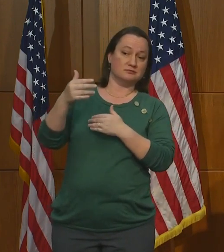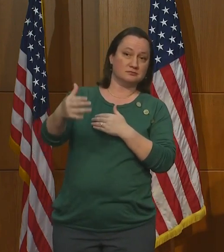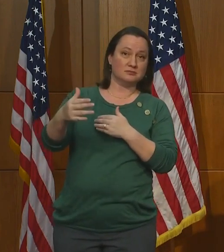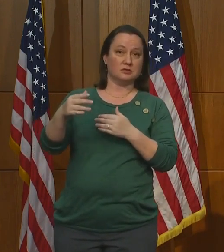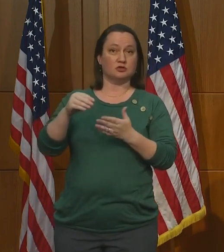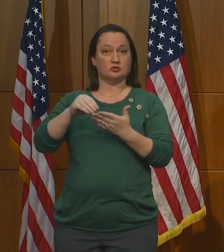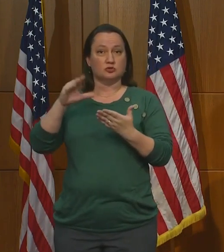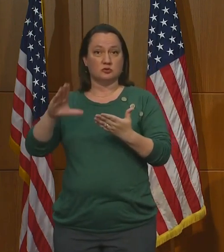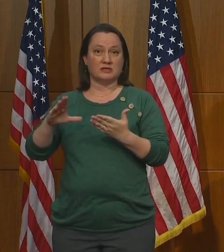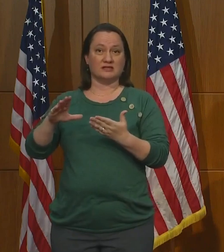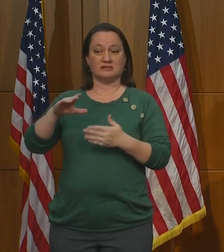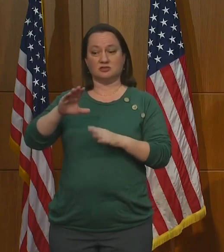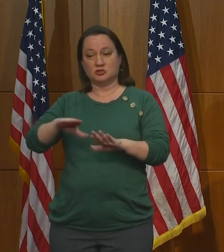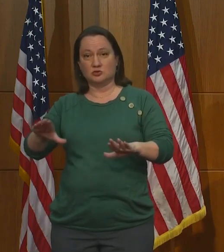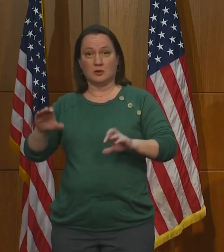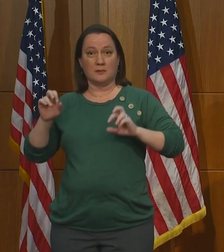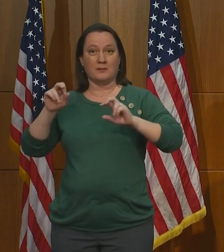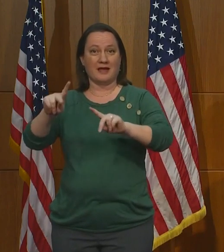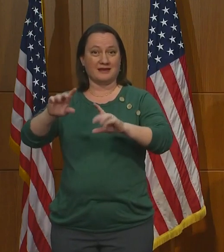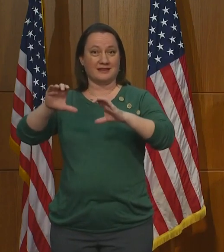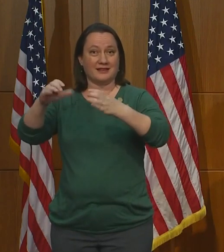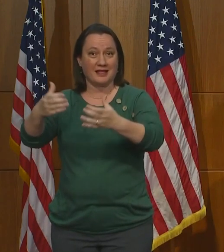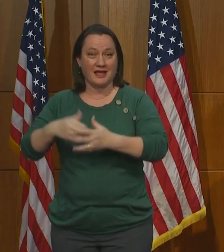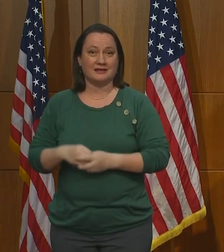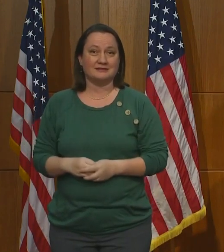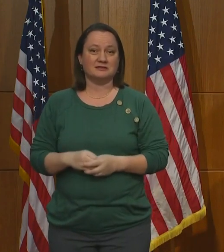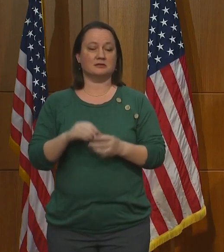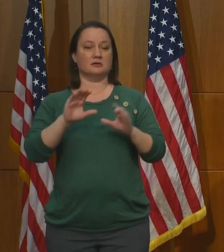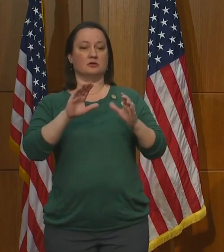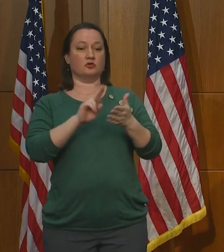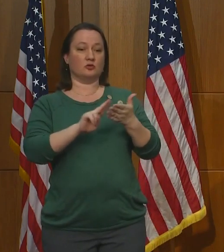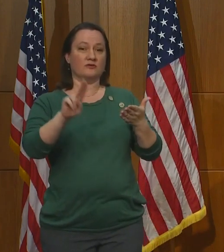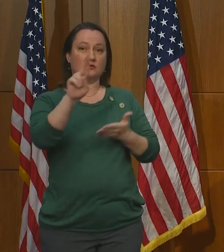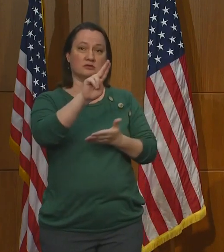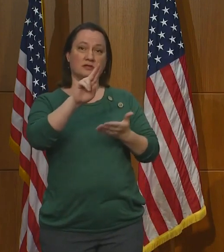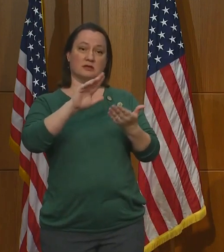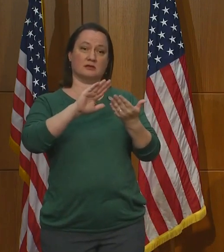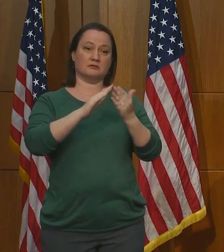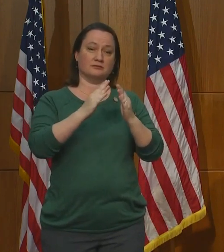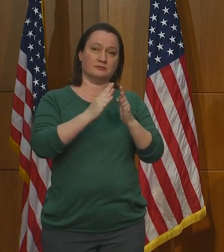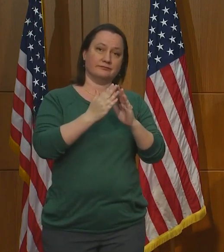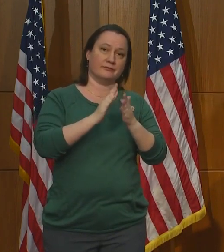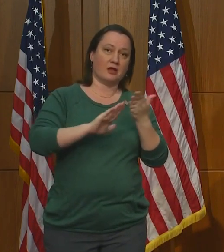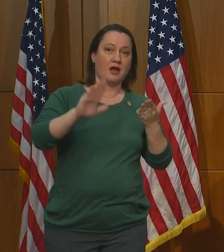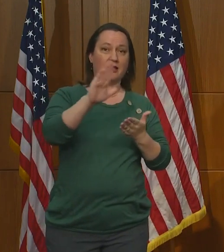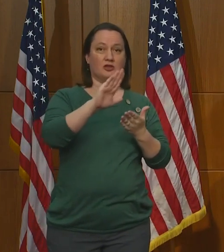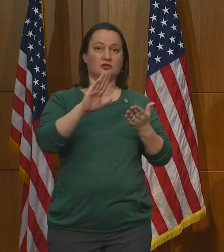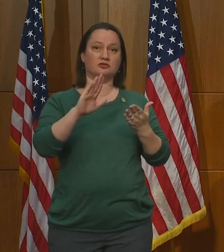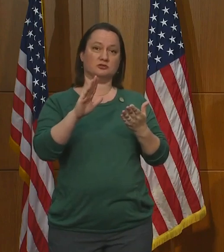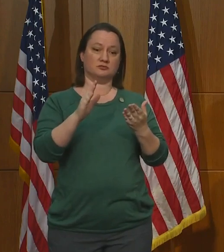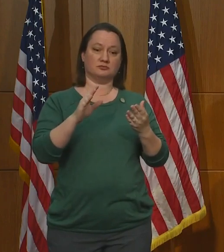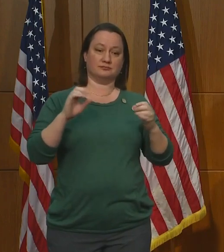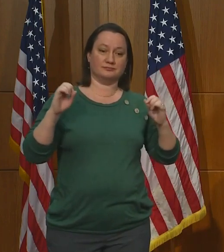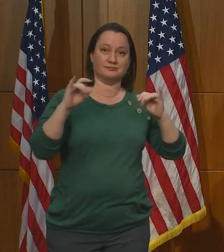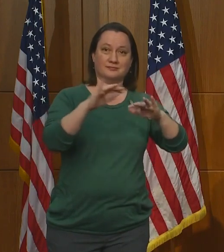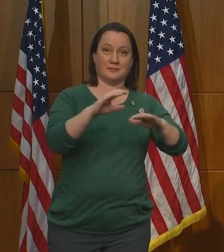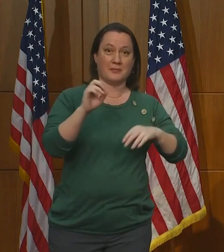FOG THE KIDS BACK INTO THE CLASSROOM. GETTING OUR COLLARS BACK ON TO COLLEGE. AND